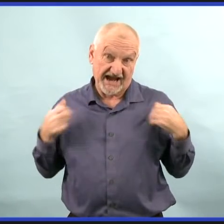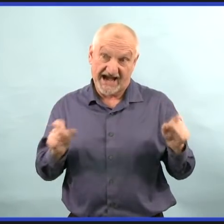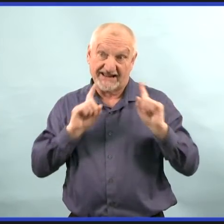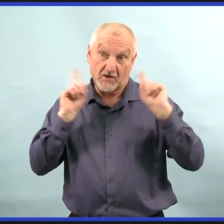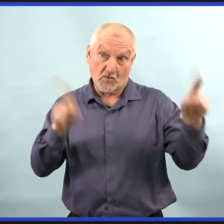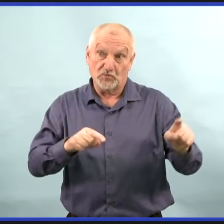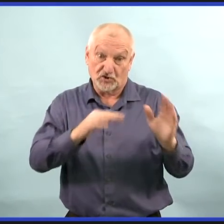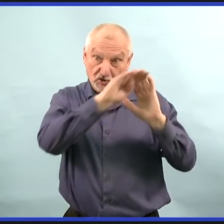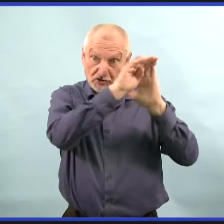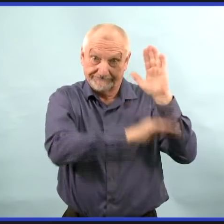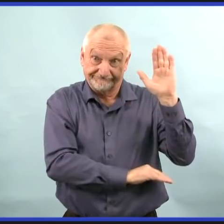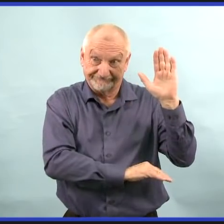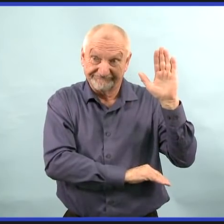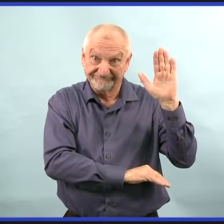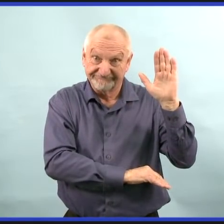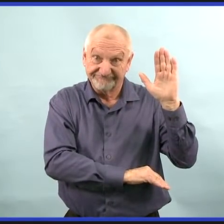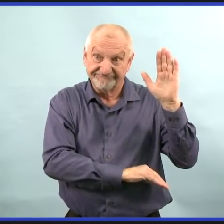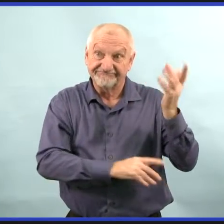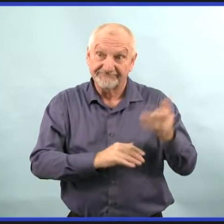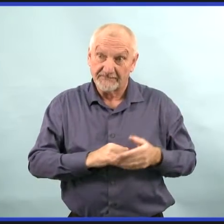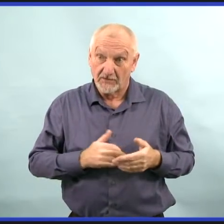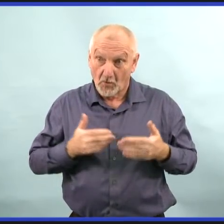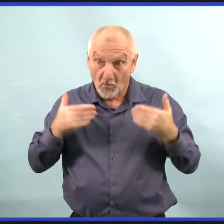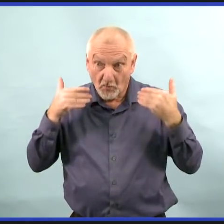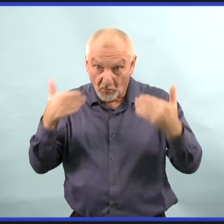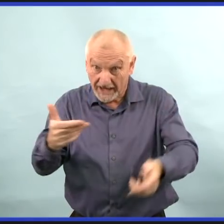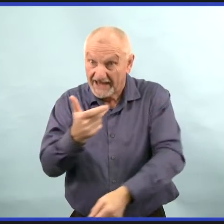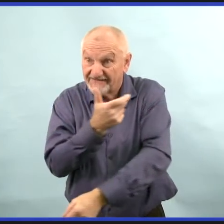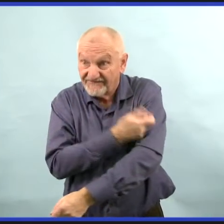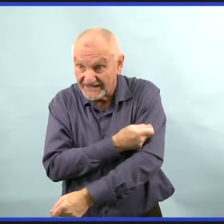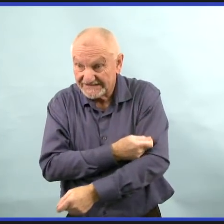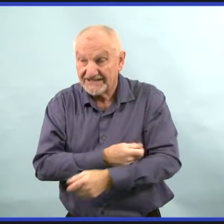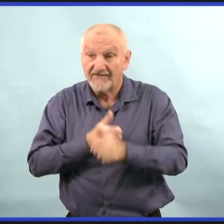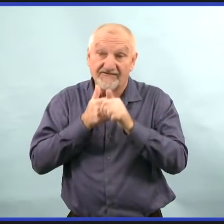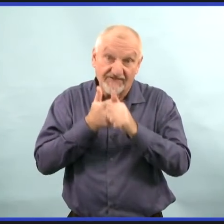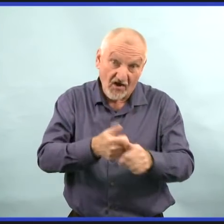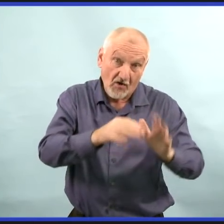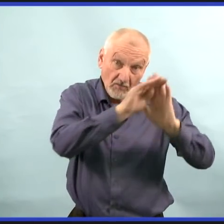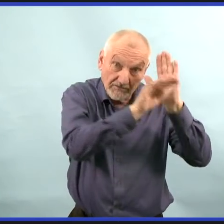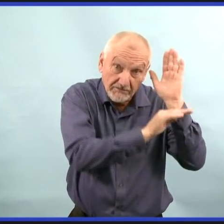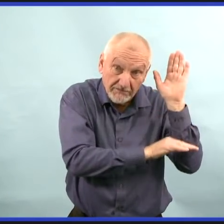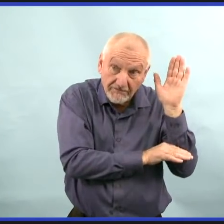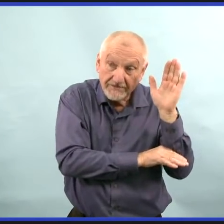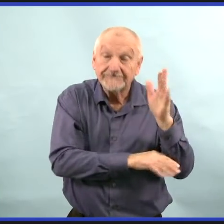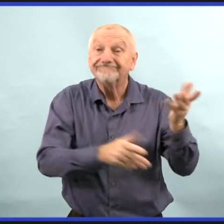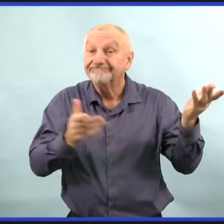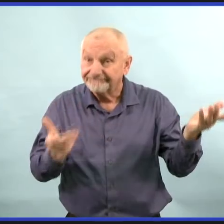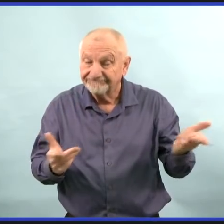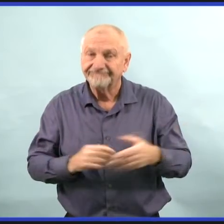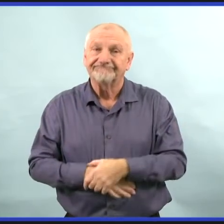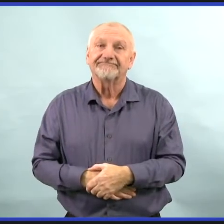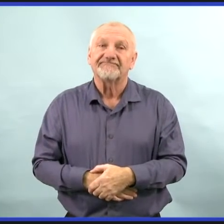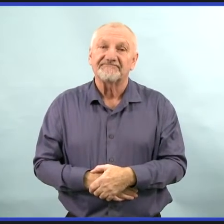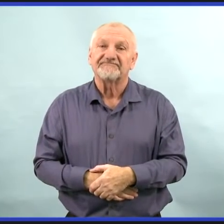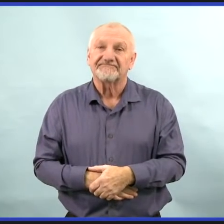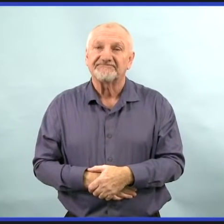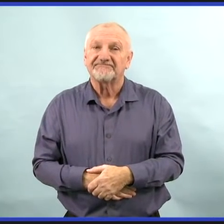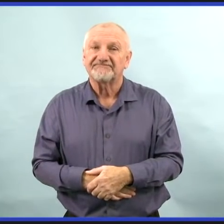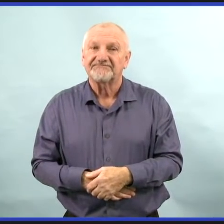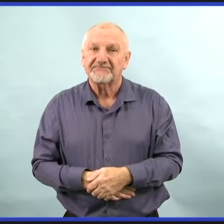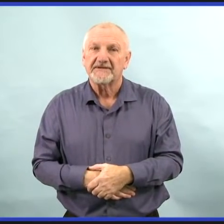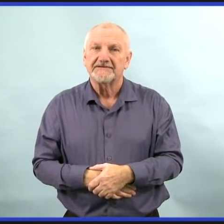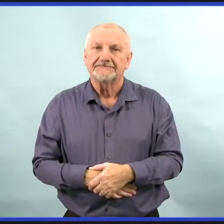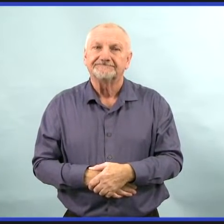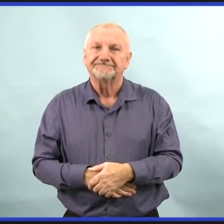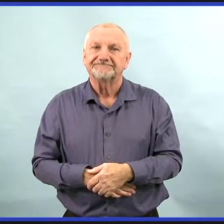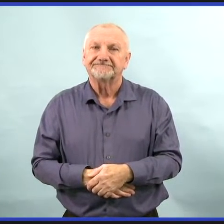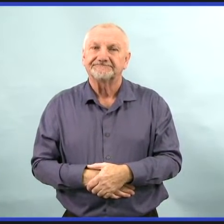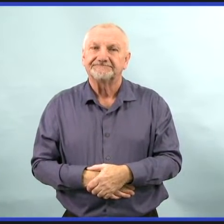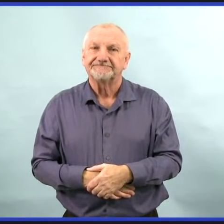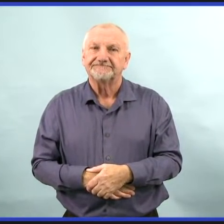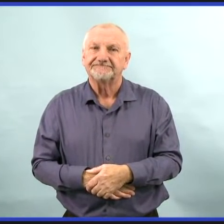get vaccinated and follow those those fundamentals that we're always talking